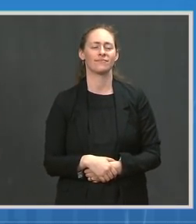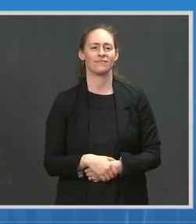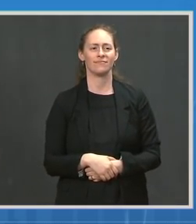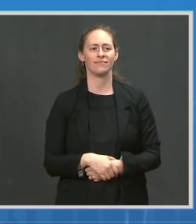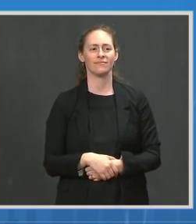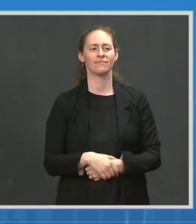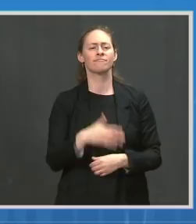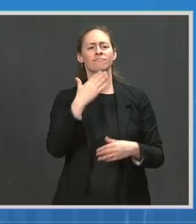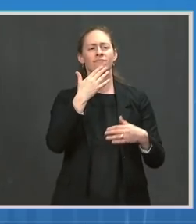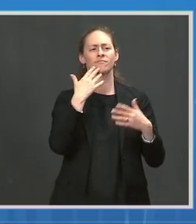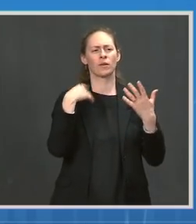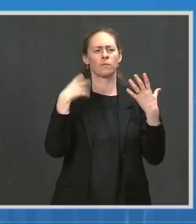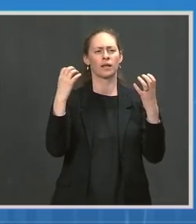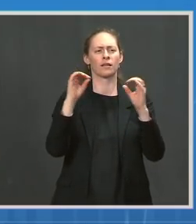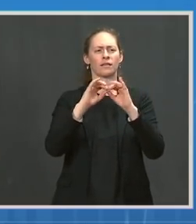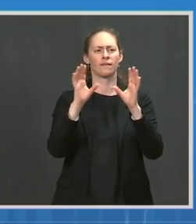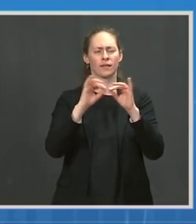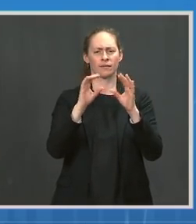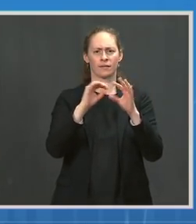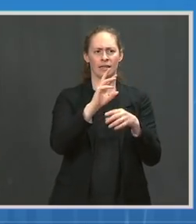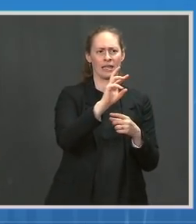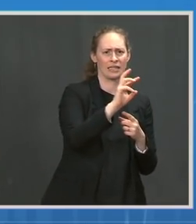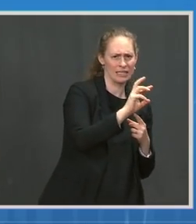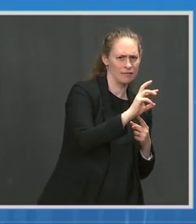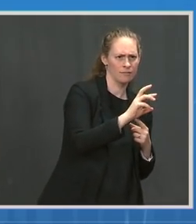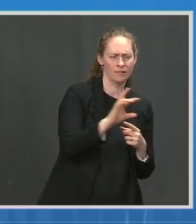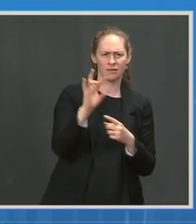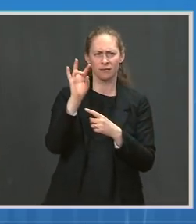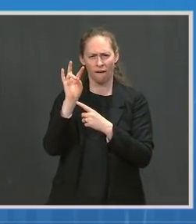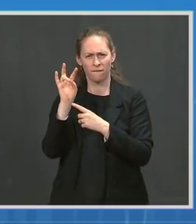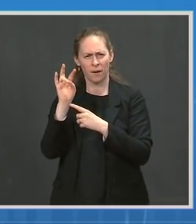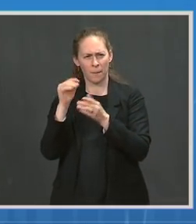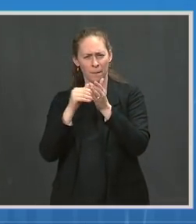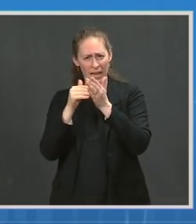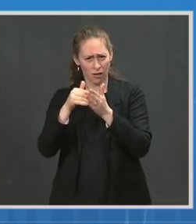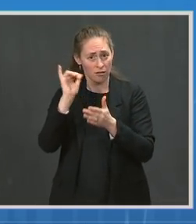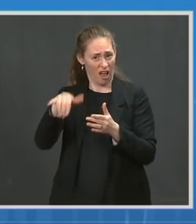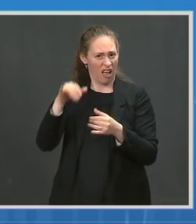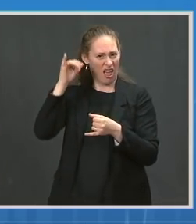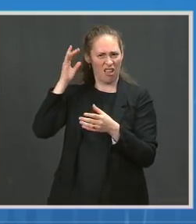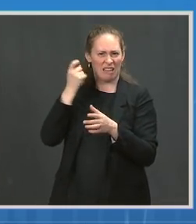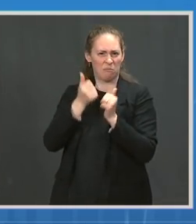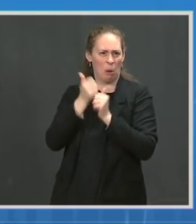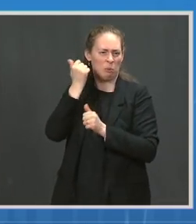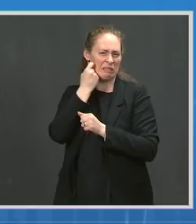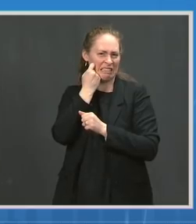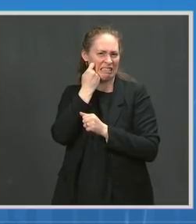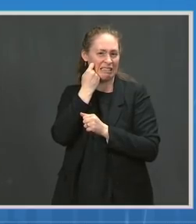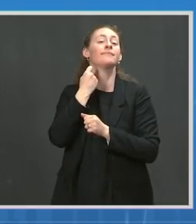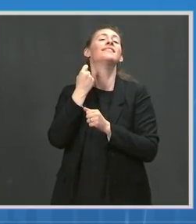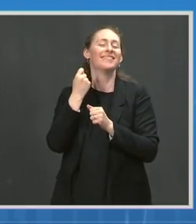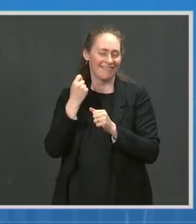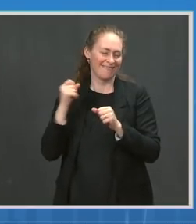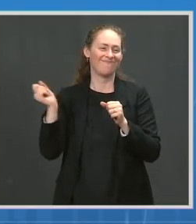out of 7 million at last count. Was that correct? Dr. Fauci: Yes. Mr. Slavitt: Yes. Okay, great. Let's open it up for questions.